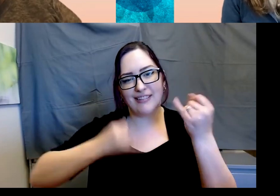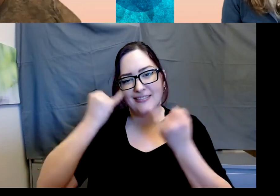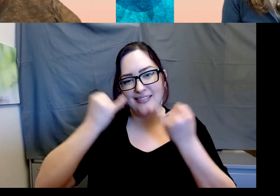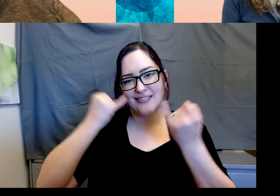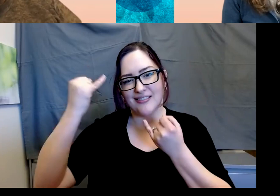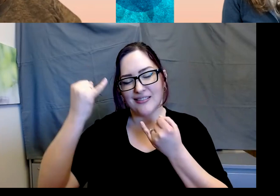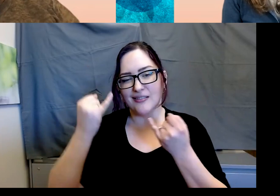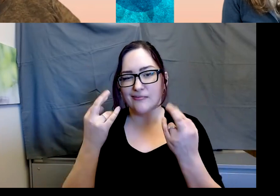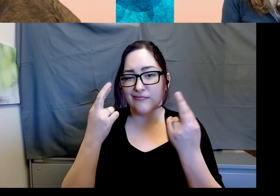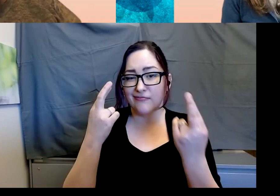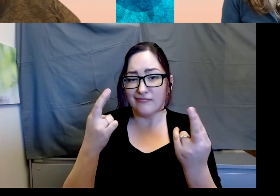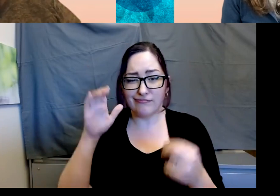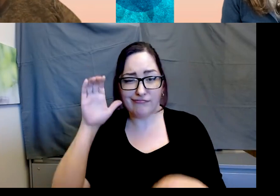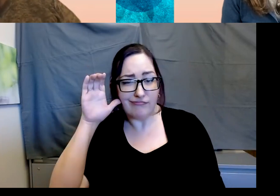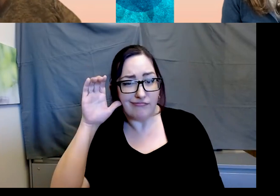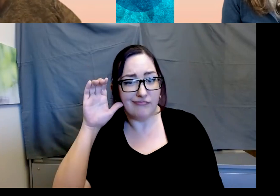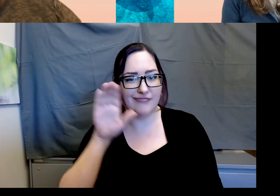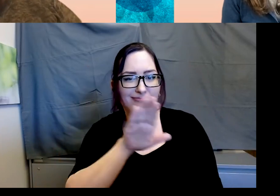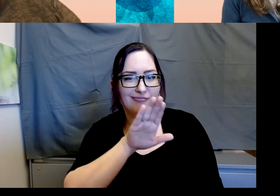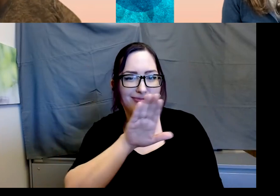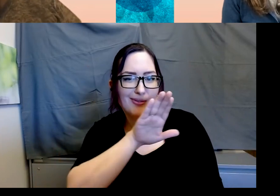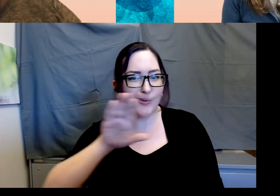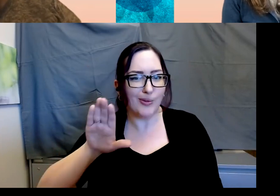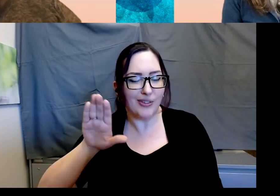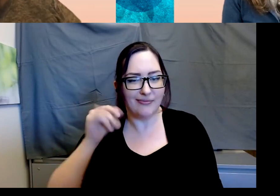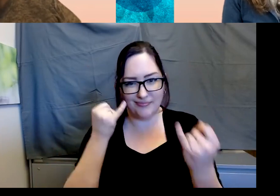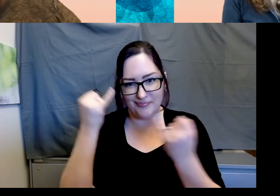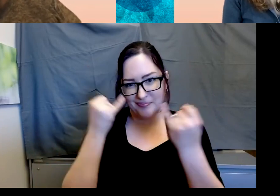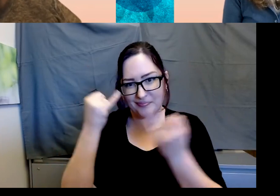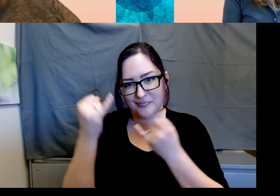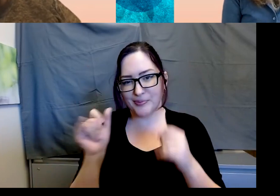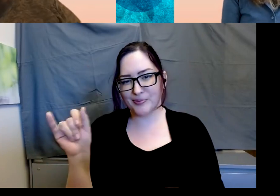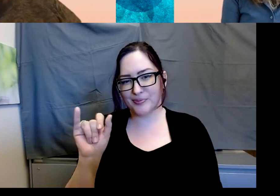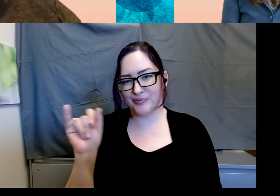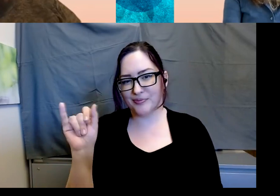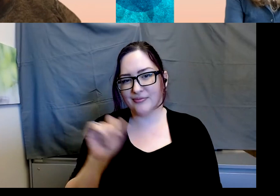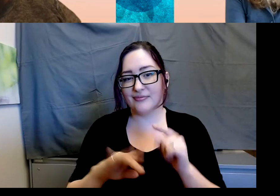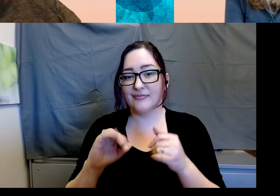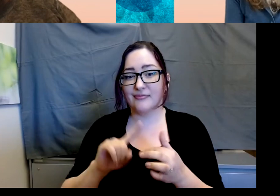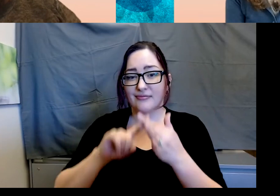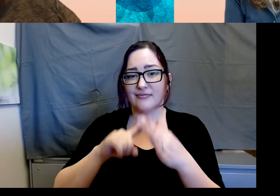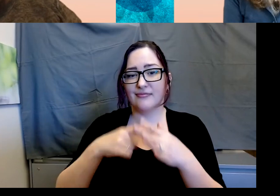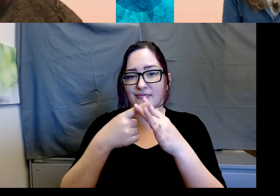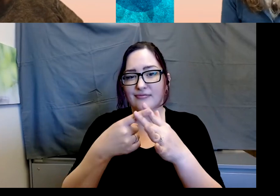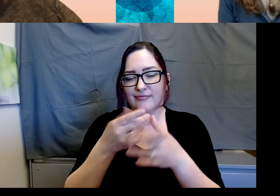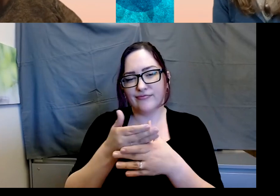and some of your great questions as well. But to start off, I wanna share with you the mission of the Lytton Center,